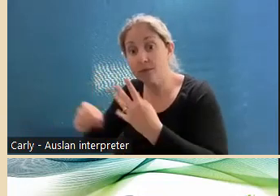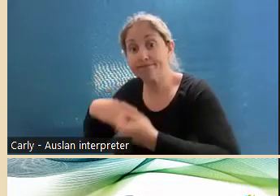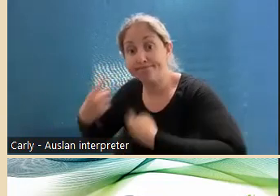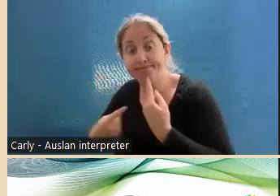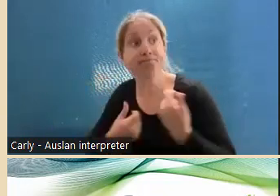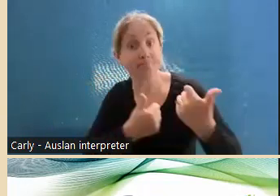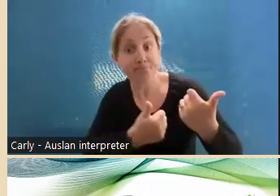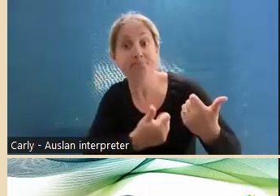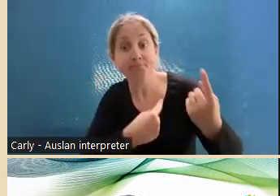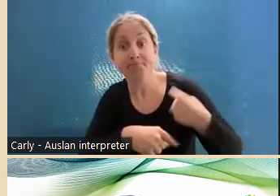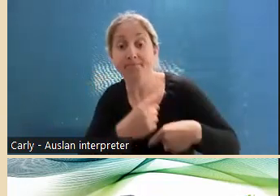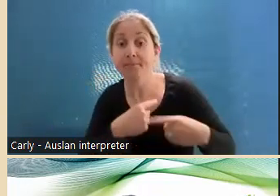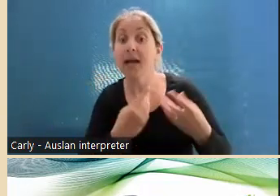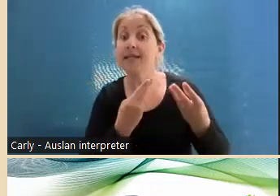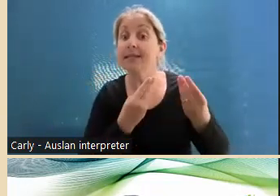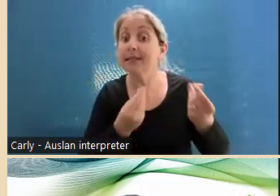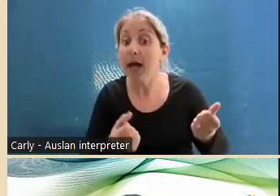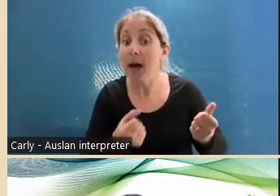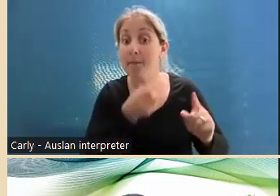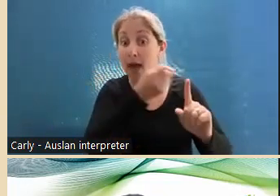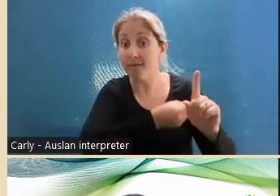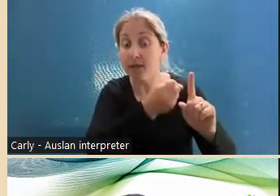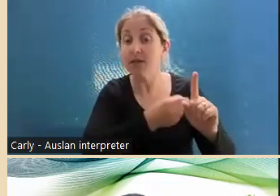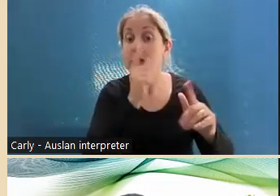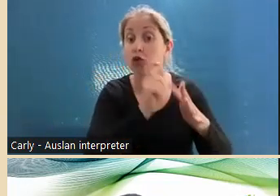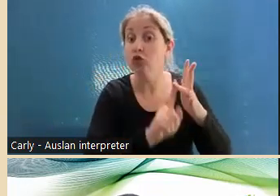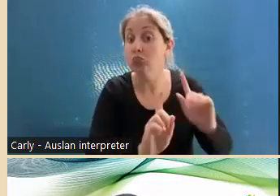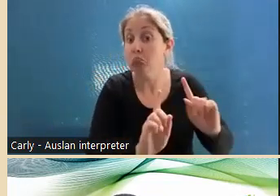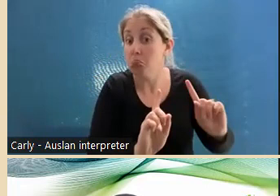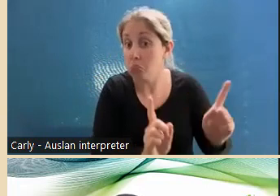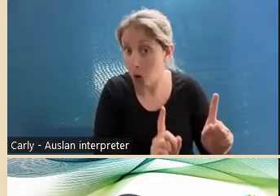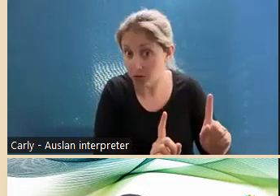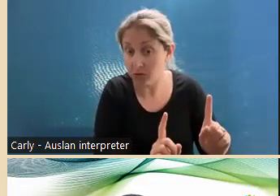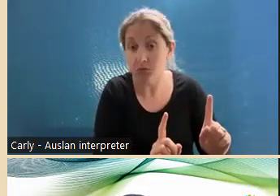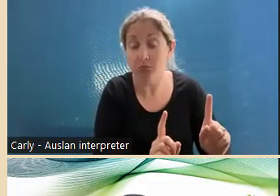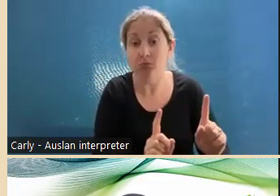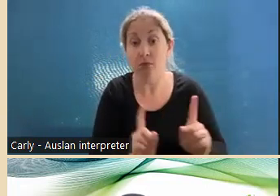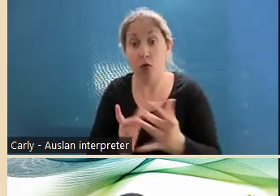Some of the things an advocate can support you with during the Independent Expert Review